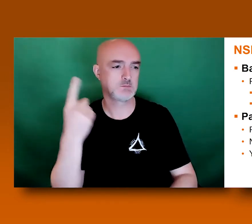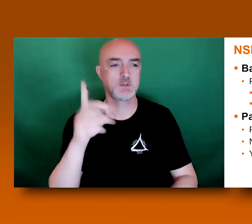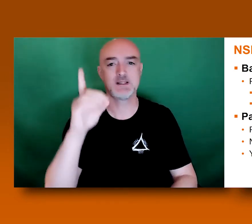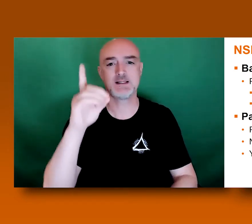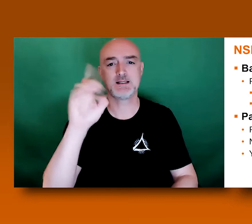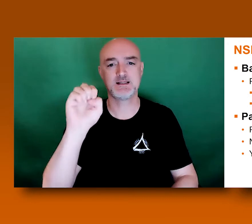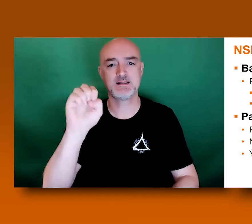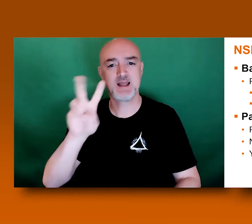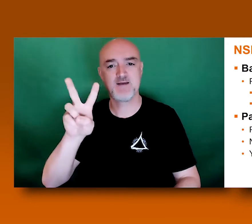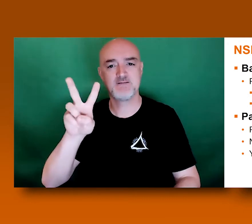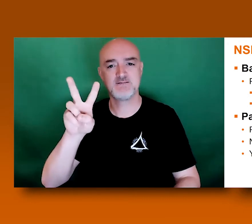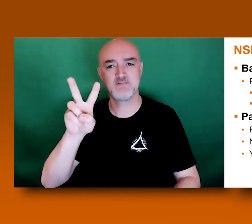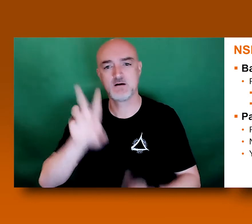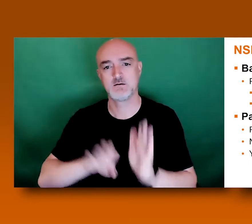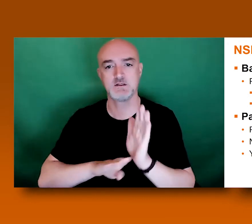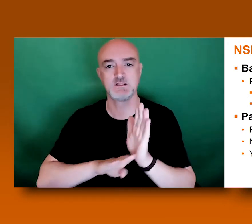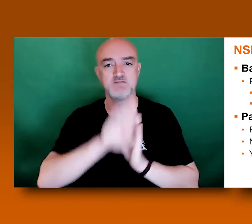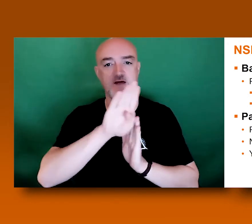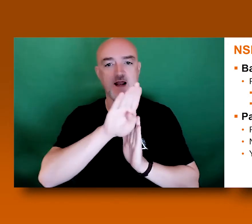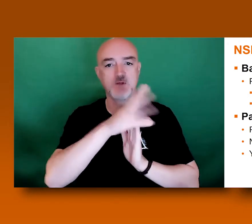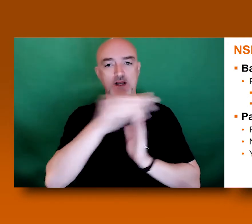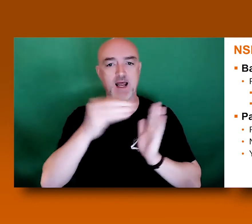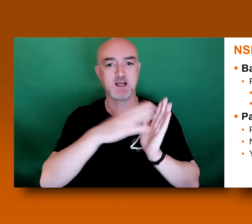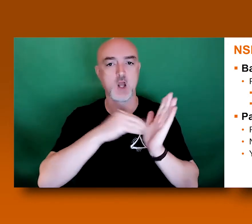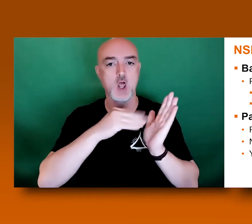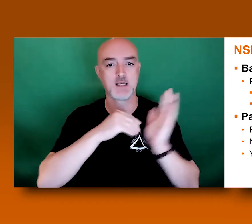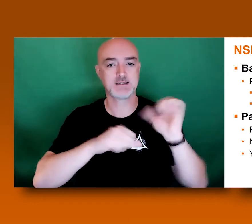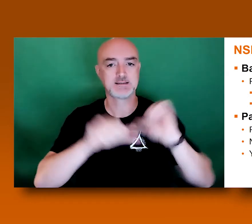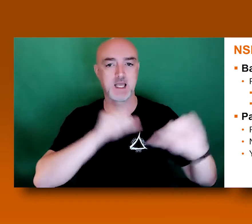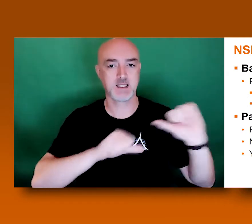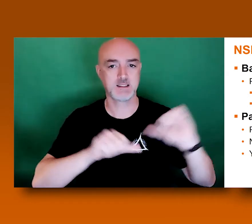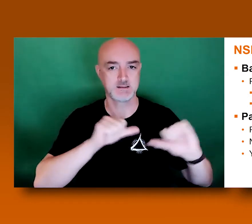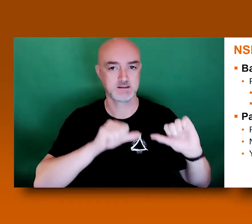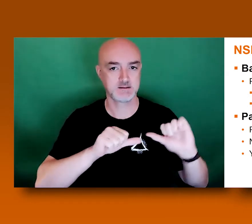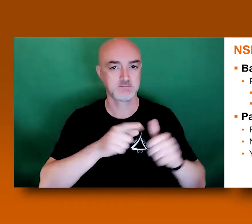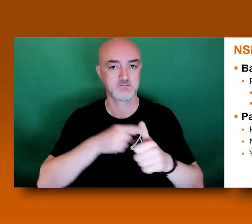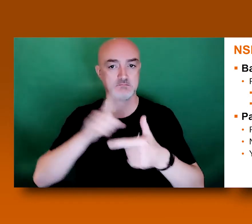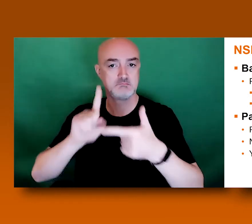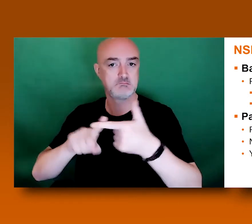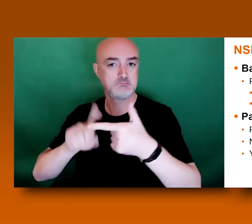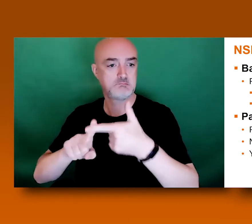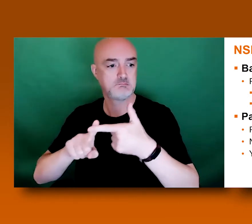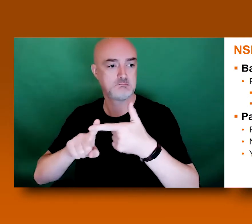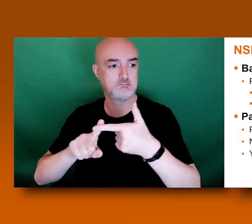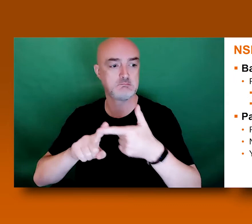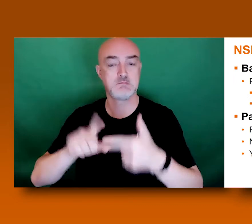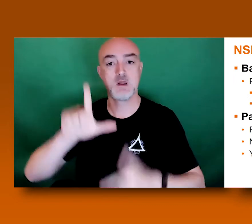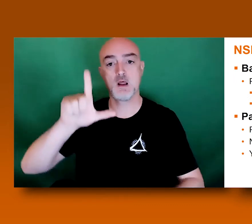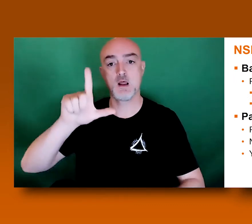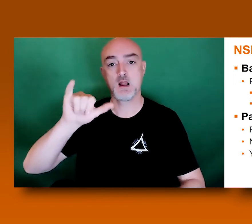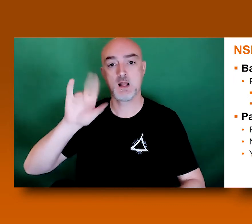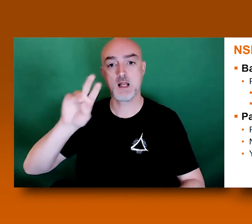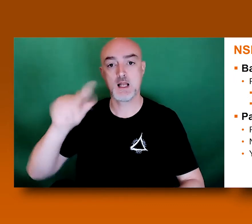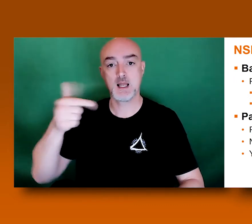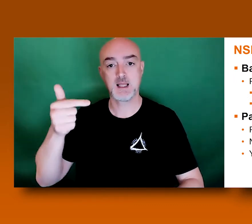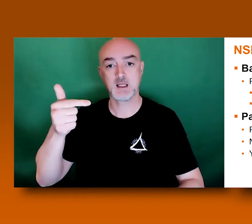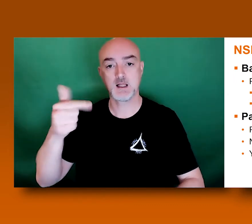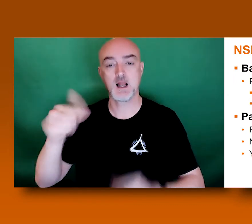I've listed two examples of panels that we have with associated programs, one being DEV--developmental and learning sciences--